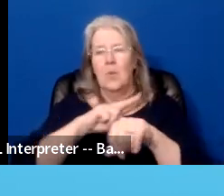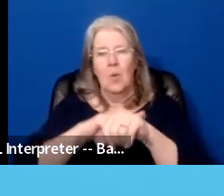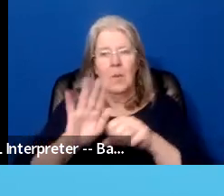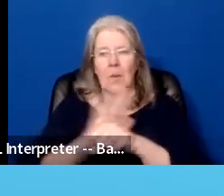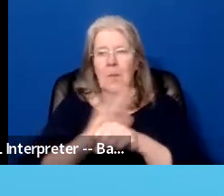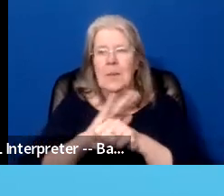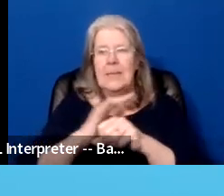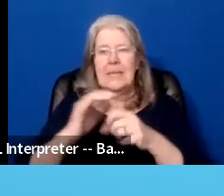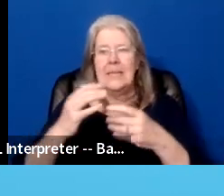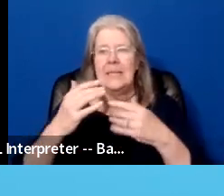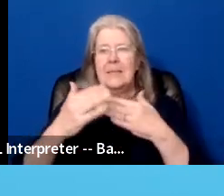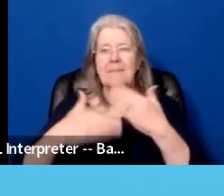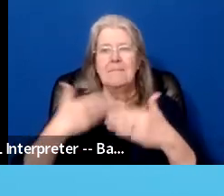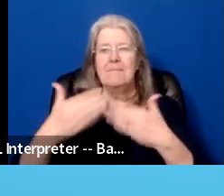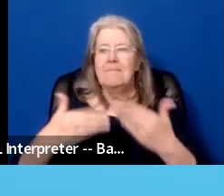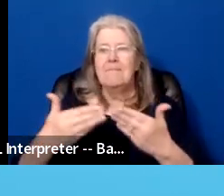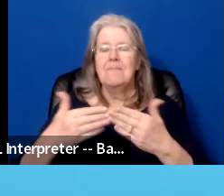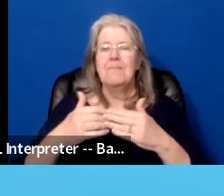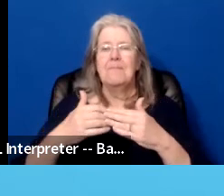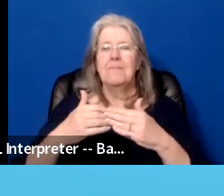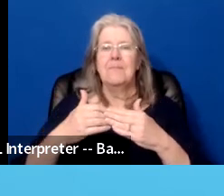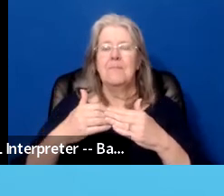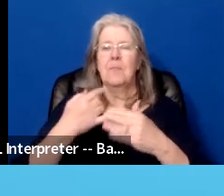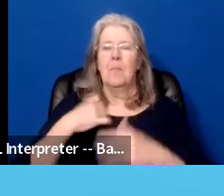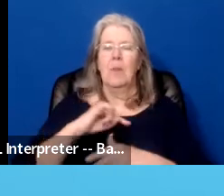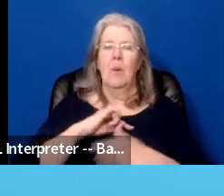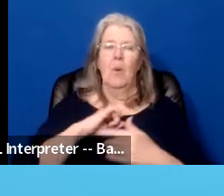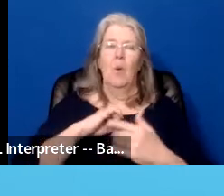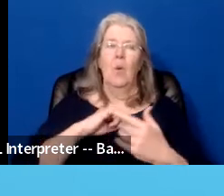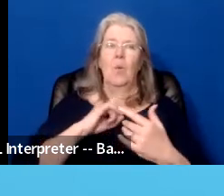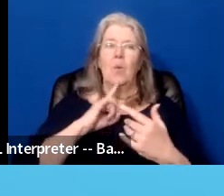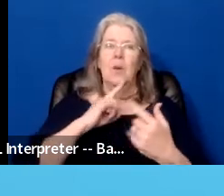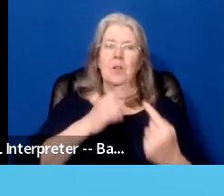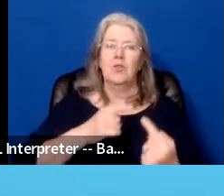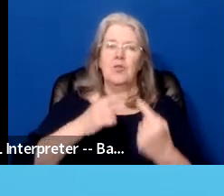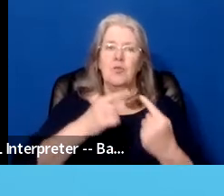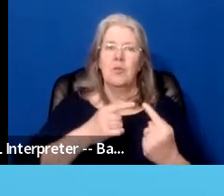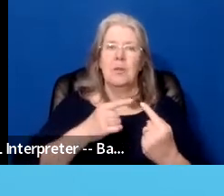here's a good question from someone. We are struggling with deciding to make masks optional